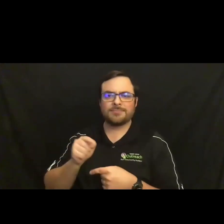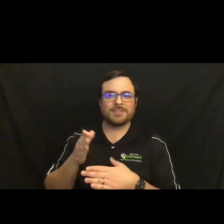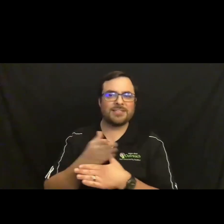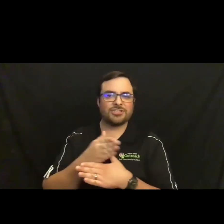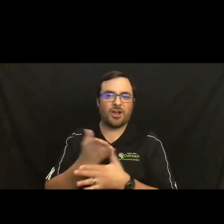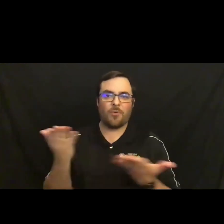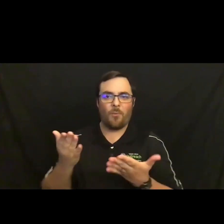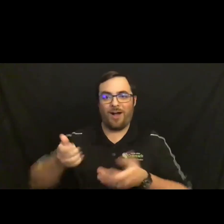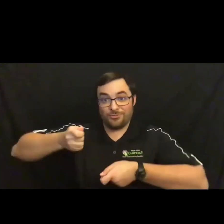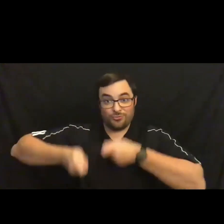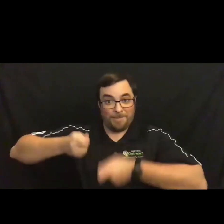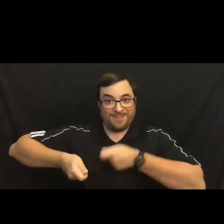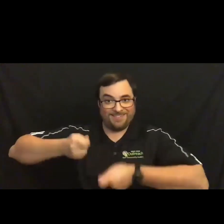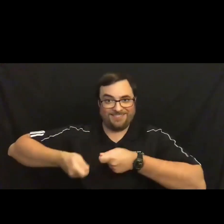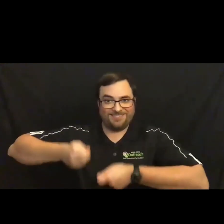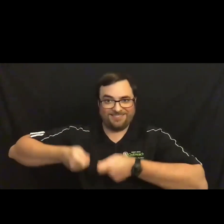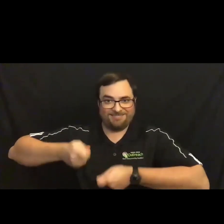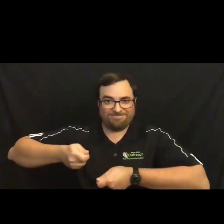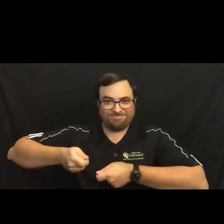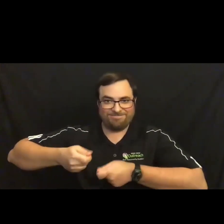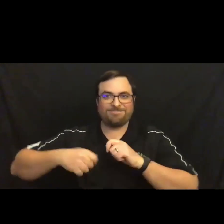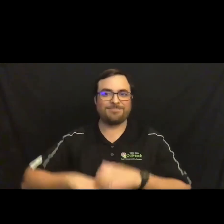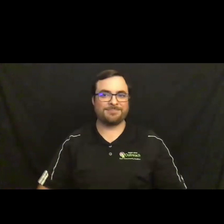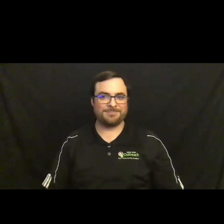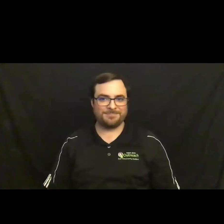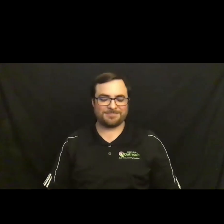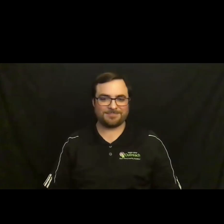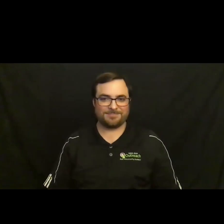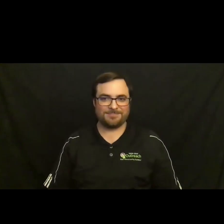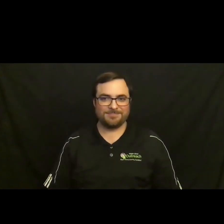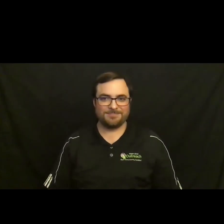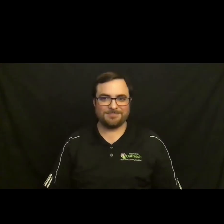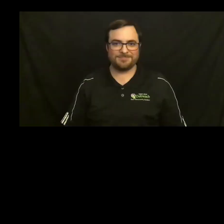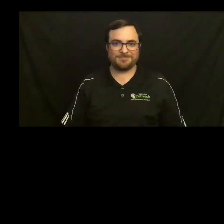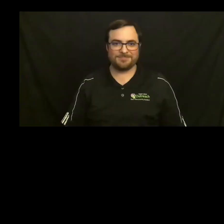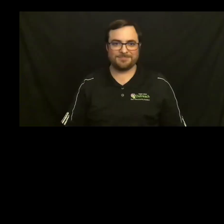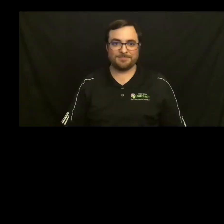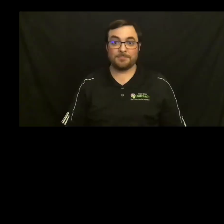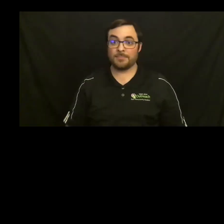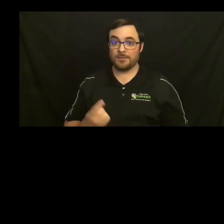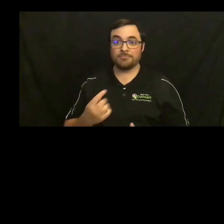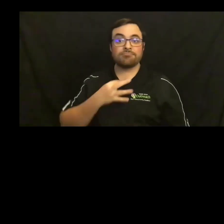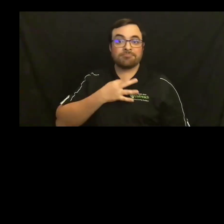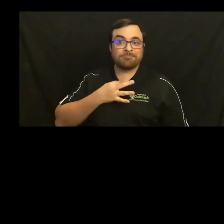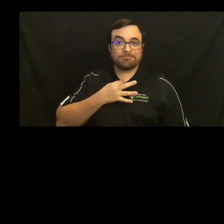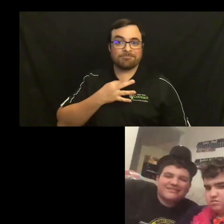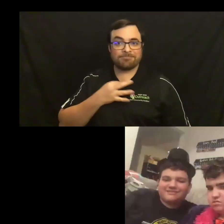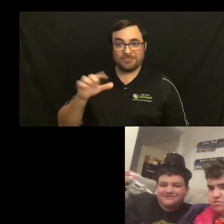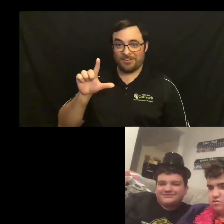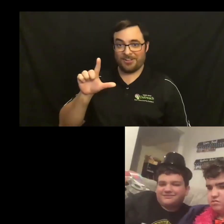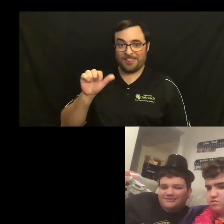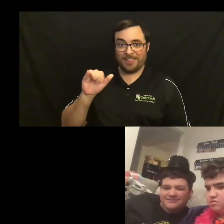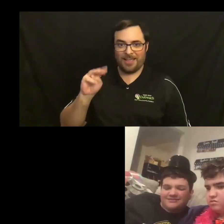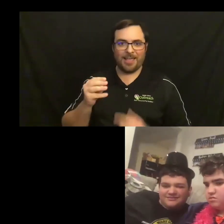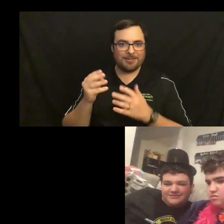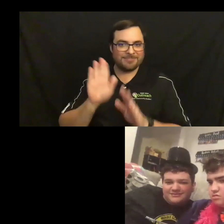of drumming with us. So if you have some questions for Liam and his family.